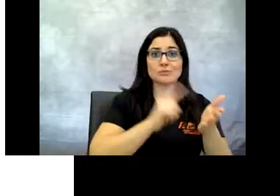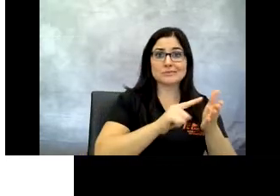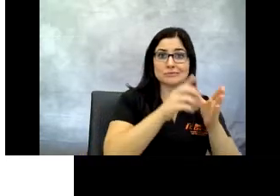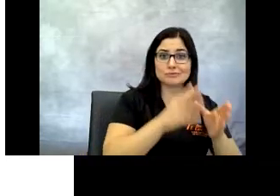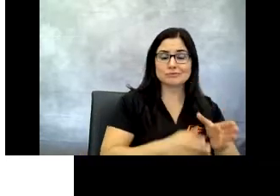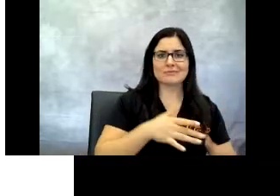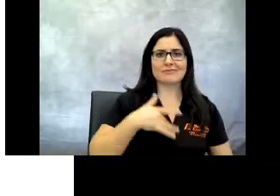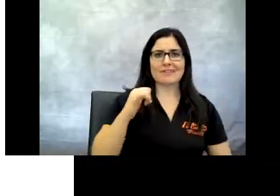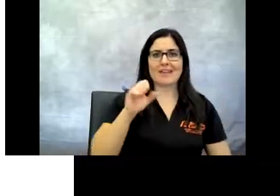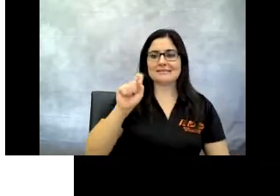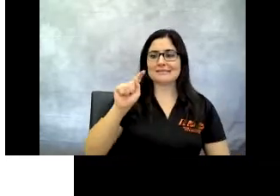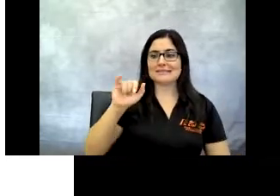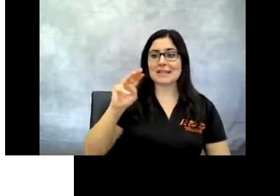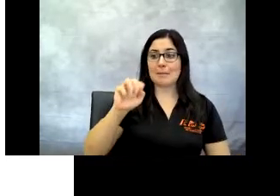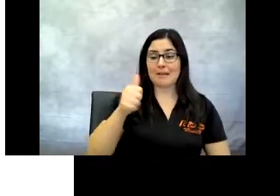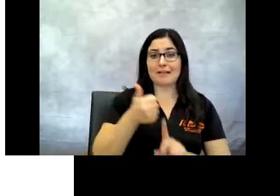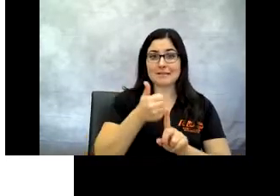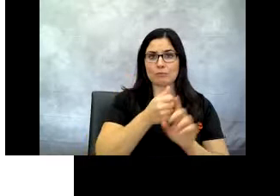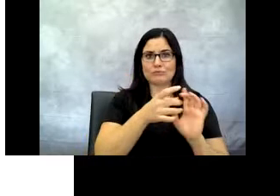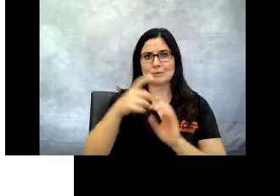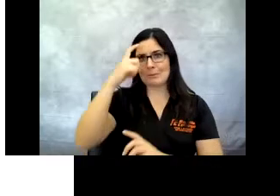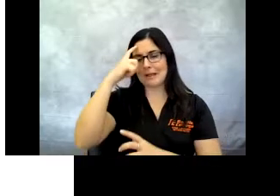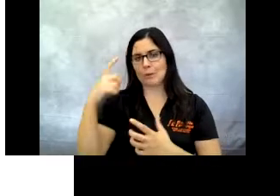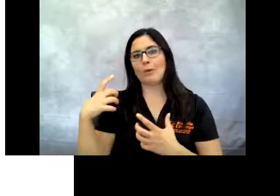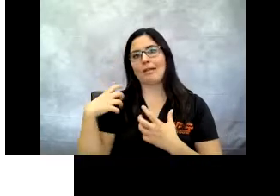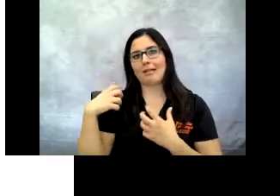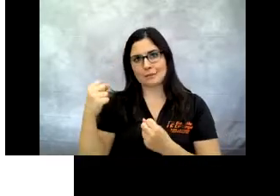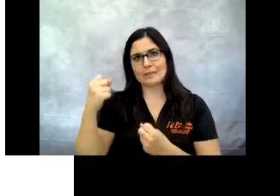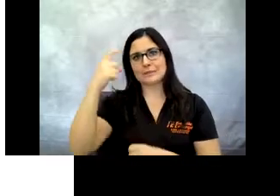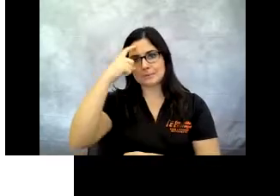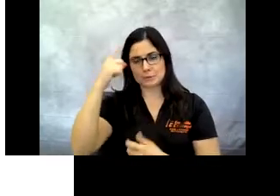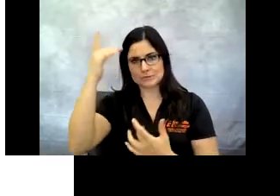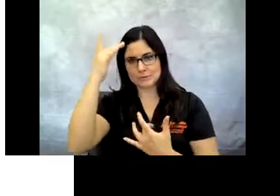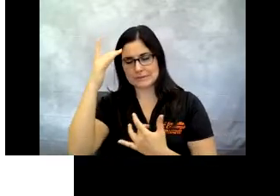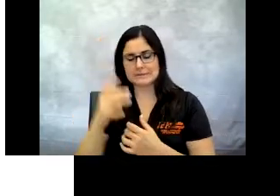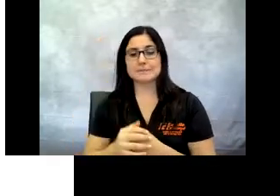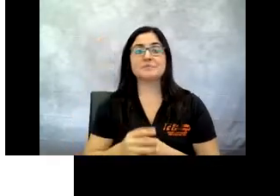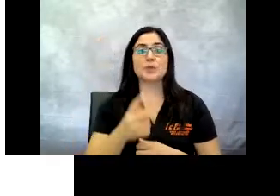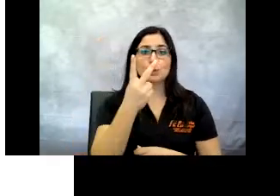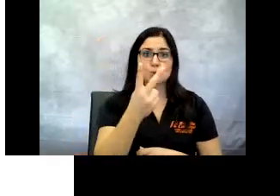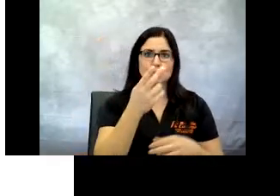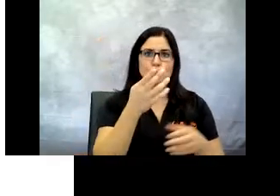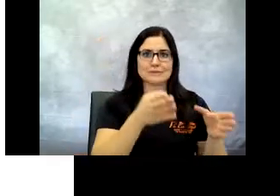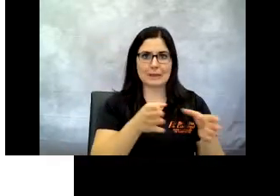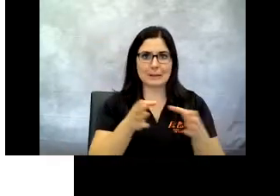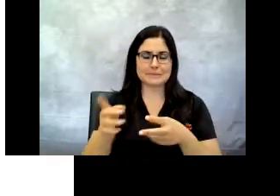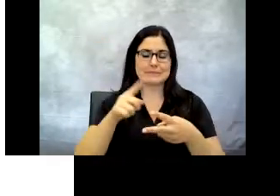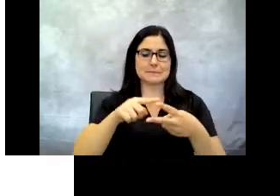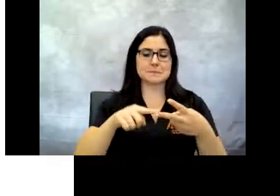with mental illness, and it can be broken down into two types. It can be broken down into public stigma and self stigma.